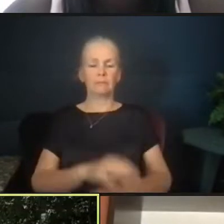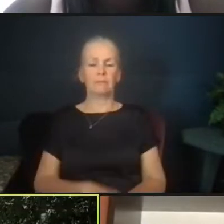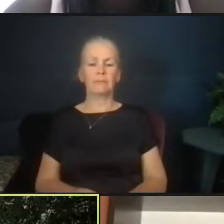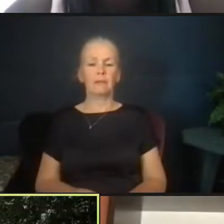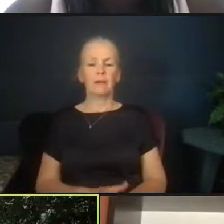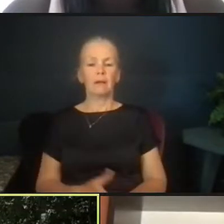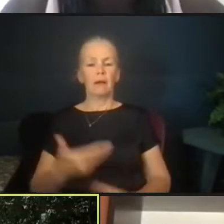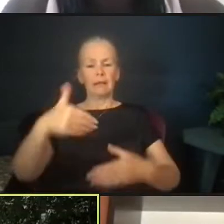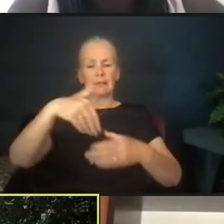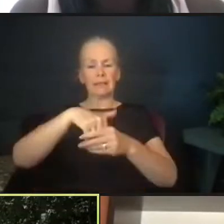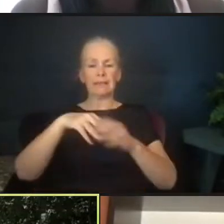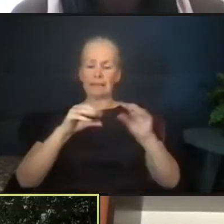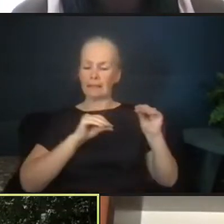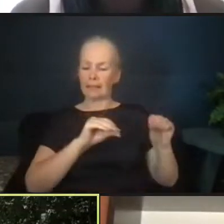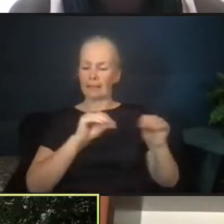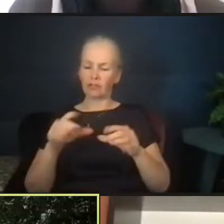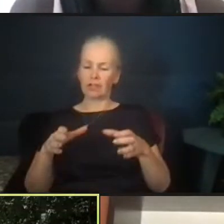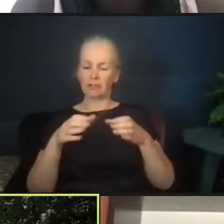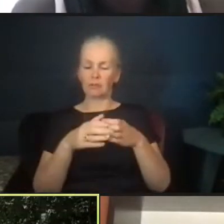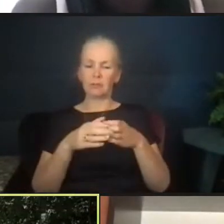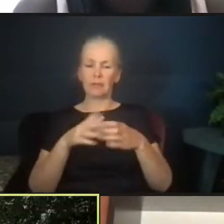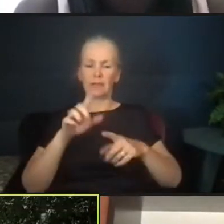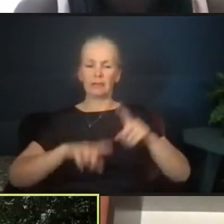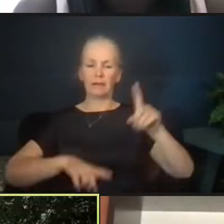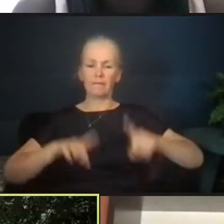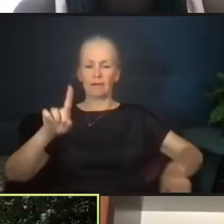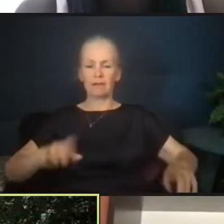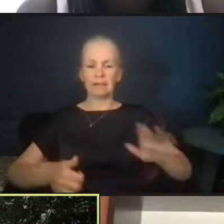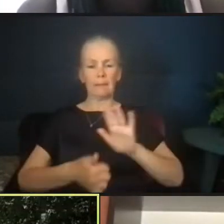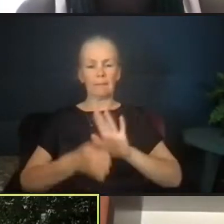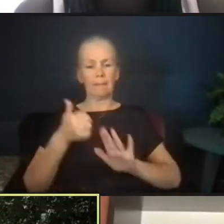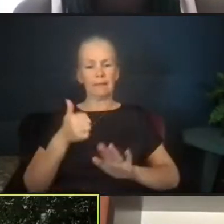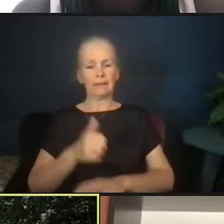and sits within the Education Team at Diversity and Ability. And I believe